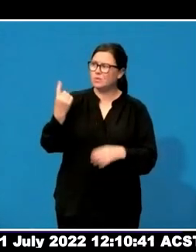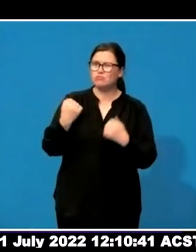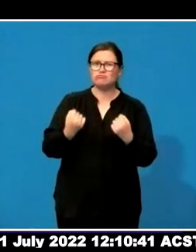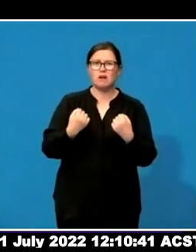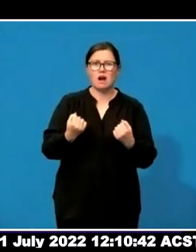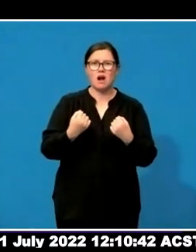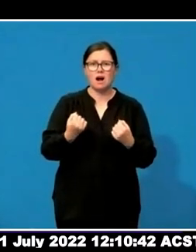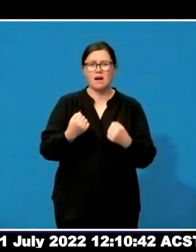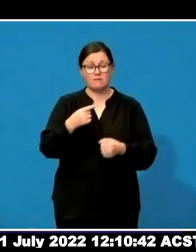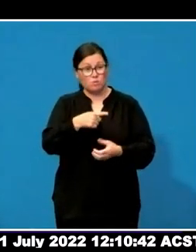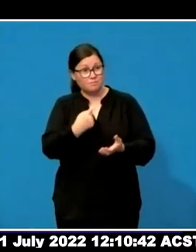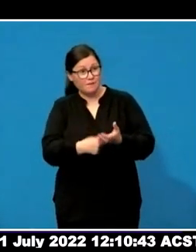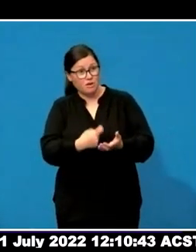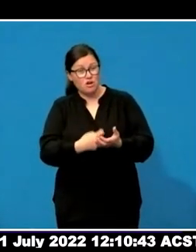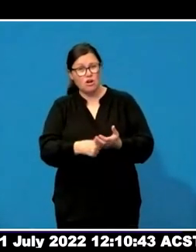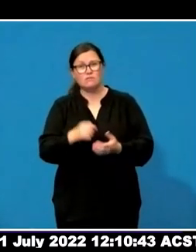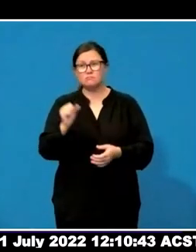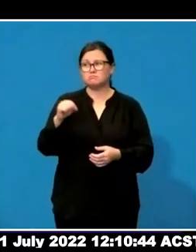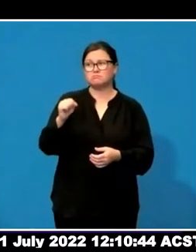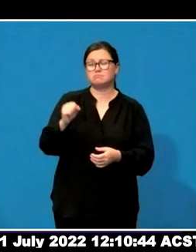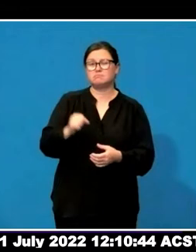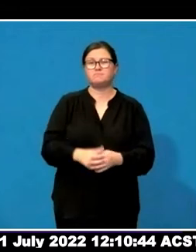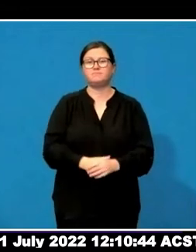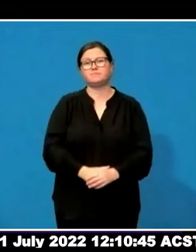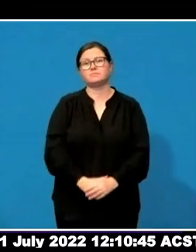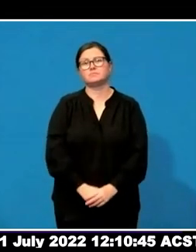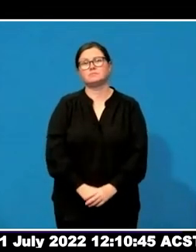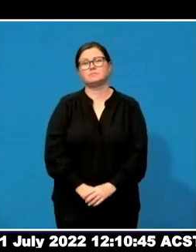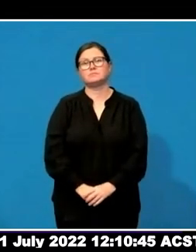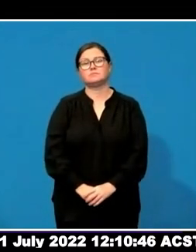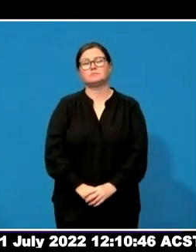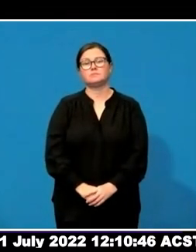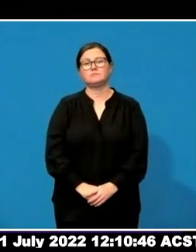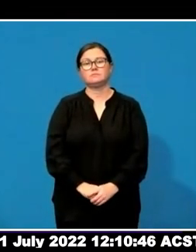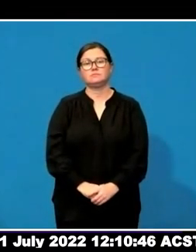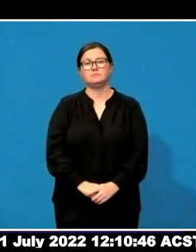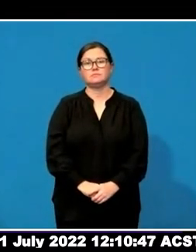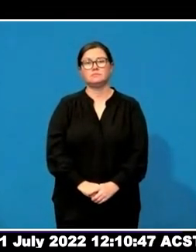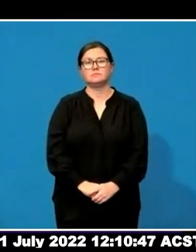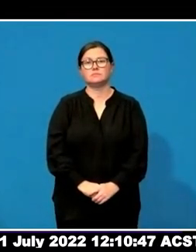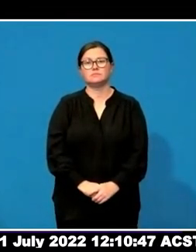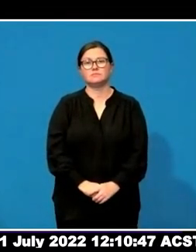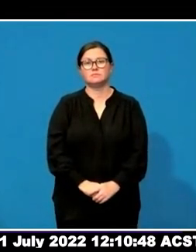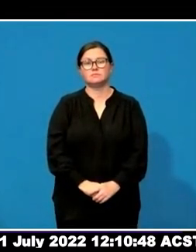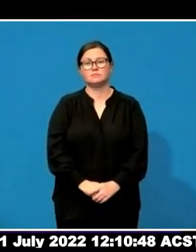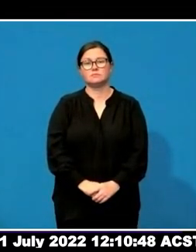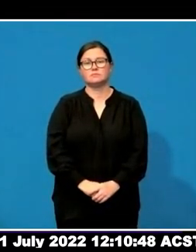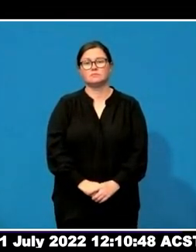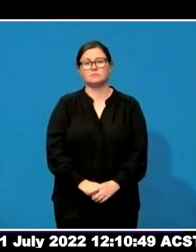Yeah. MS TARRAGO: So, it's very good to see you together -